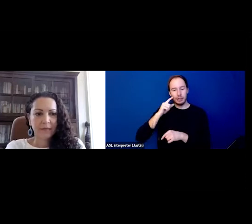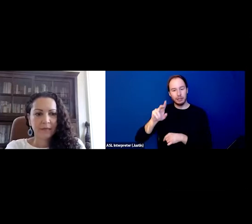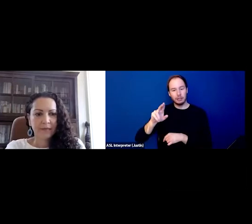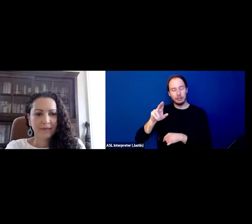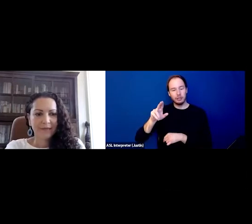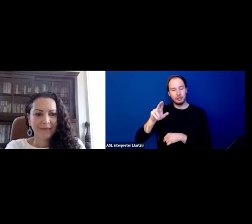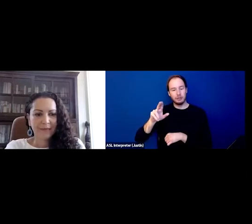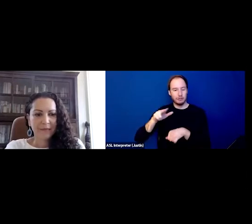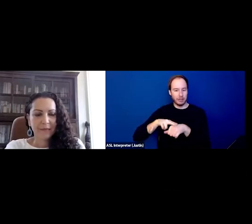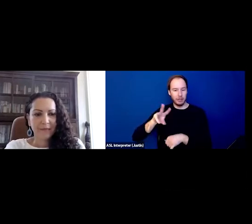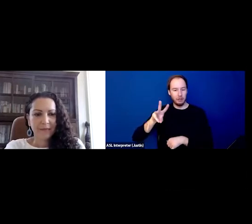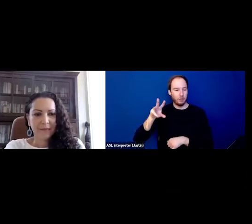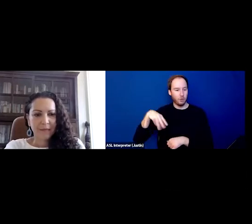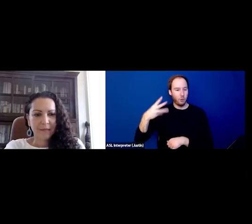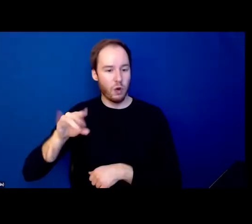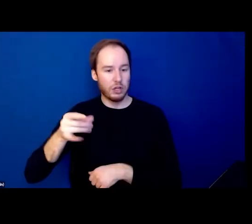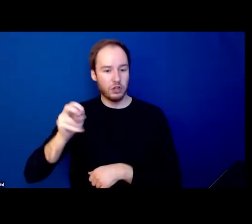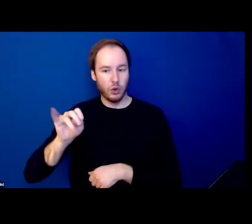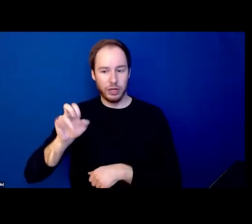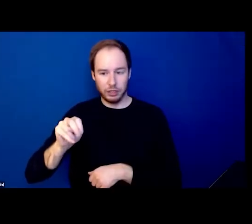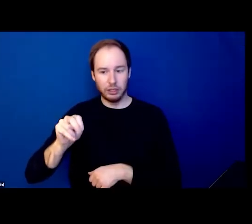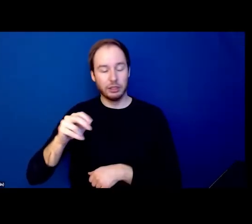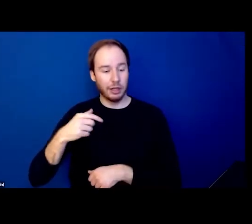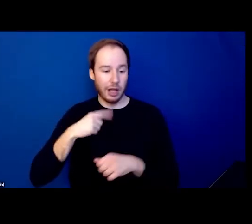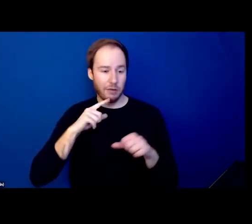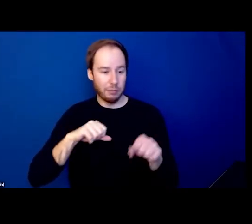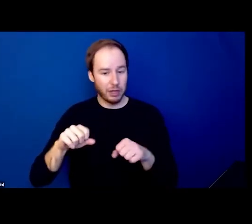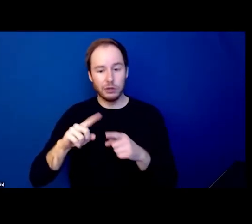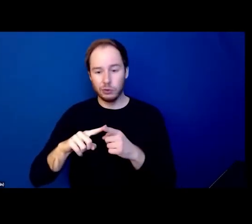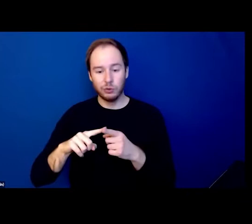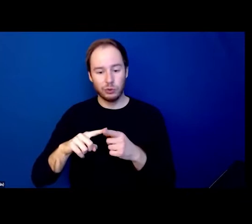So I have the ability to walk in a few worlds.